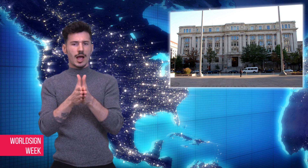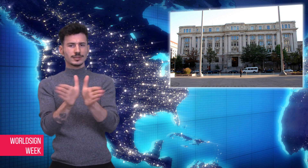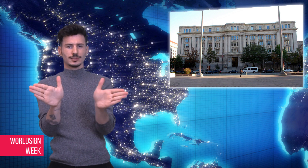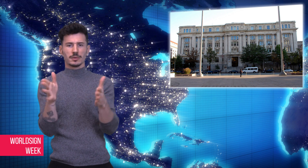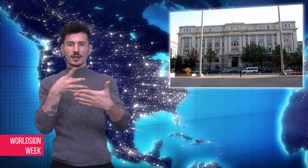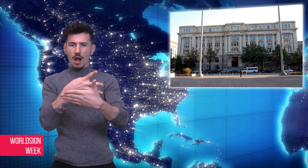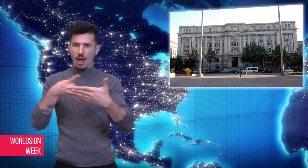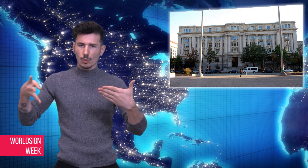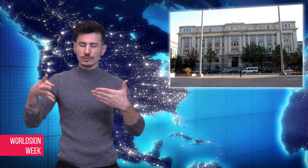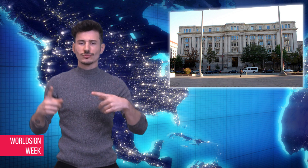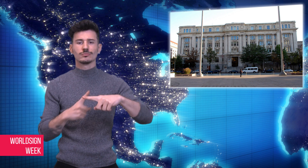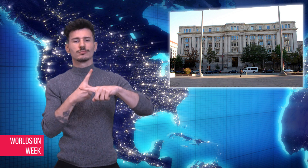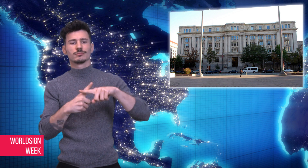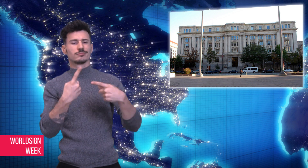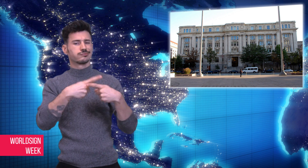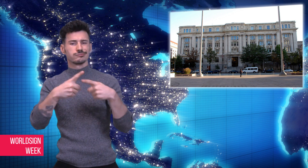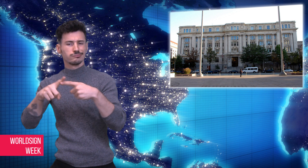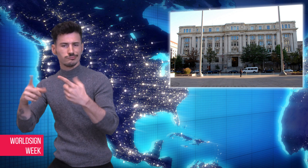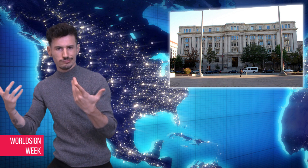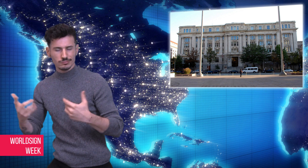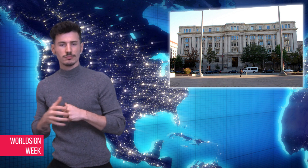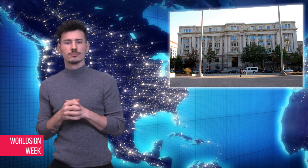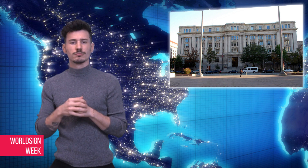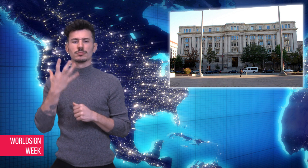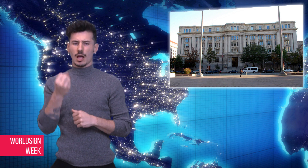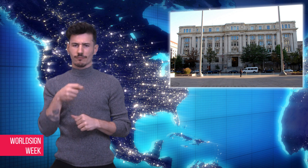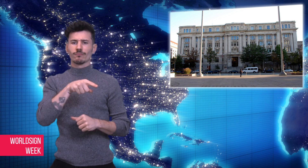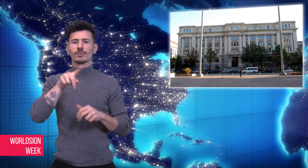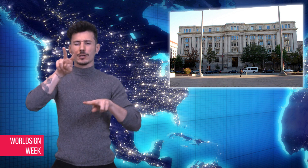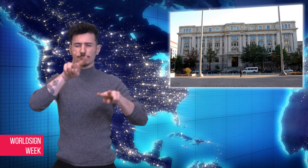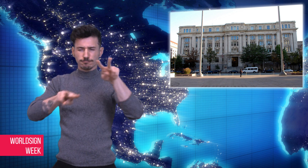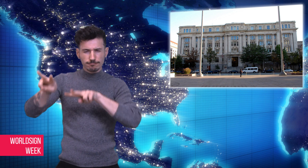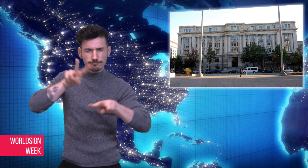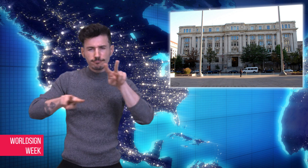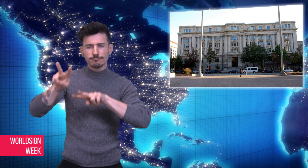children from birth, screen and license and maintain a